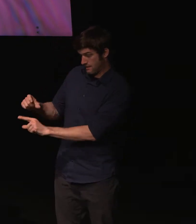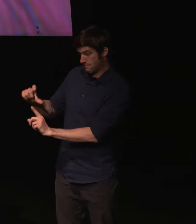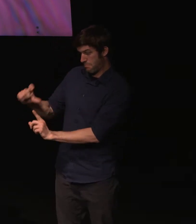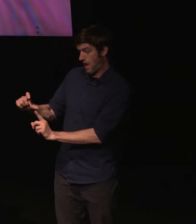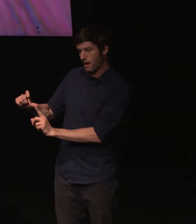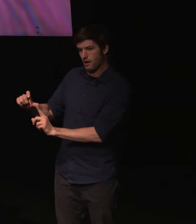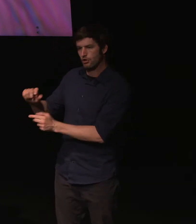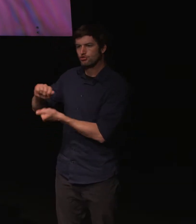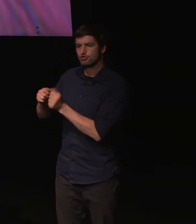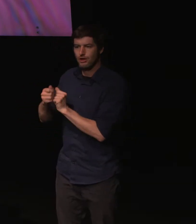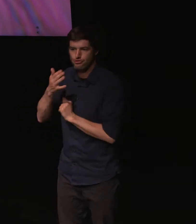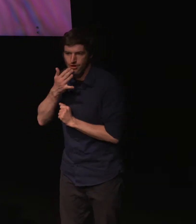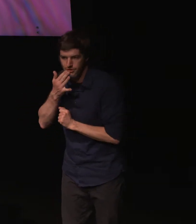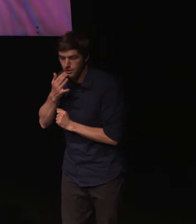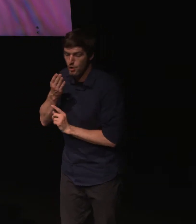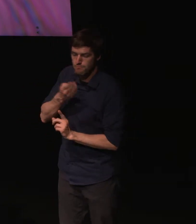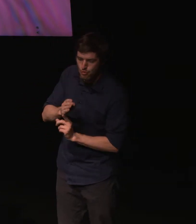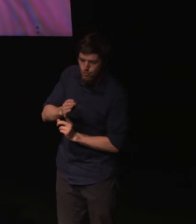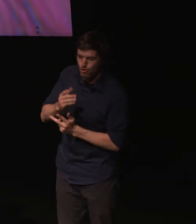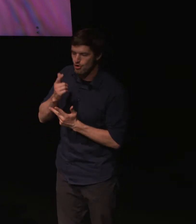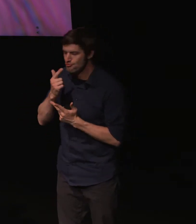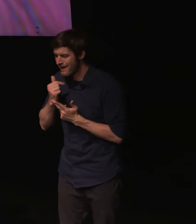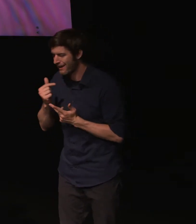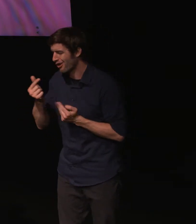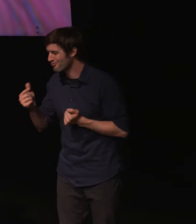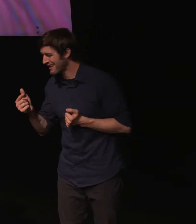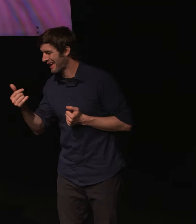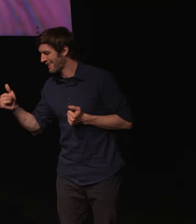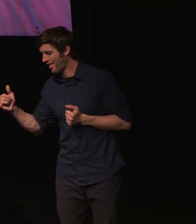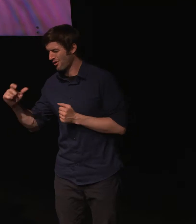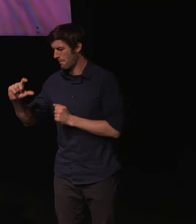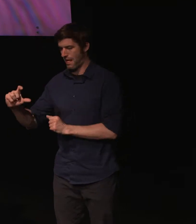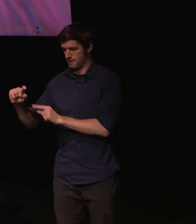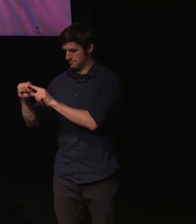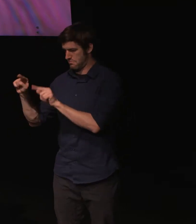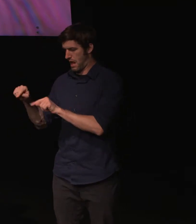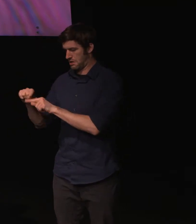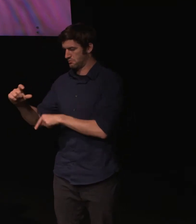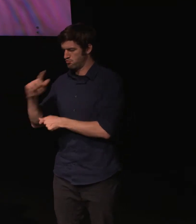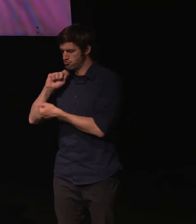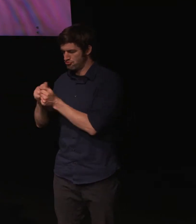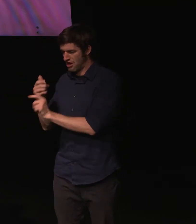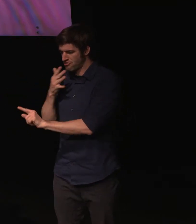start blue, then red, then yellow, then green, etcetera. And then they match differently.